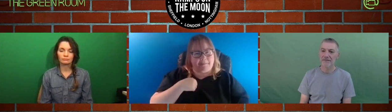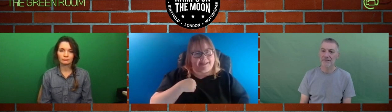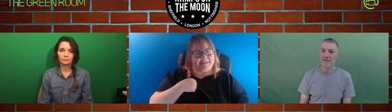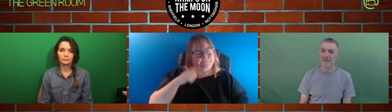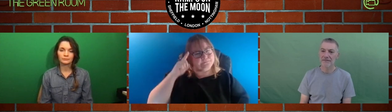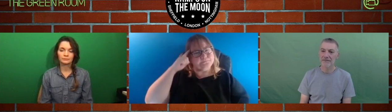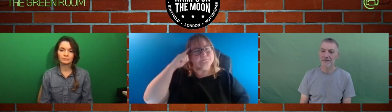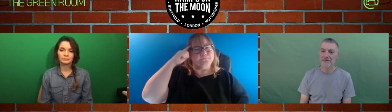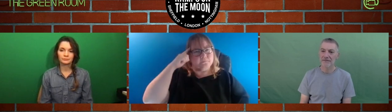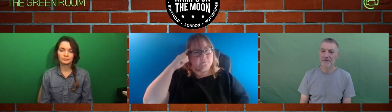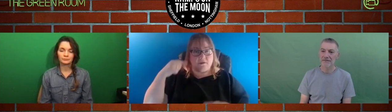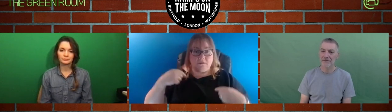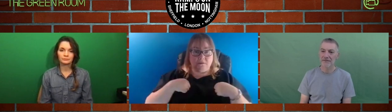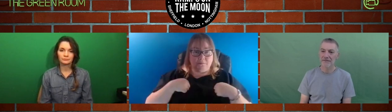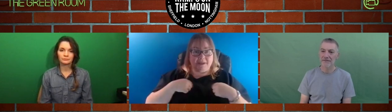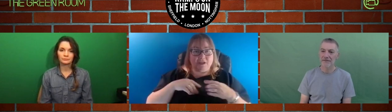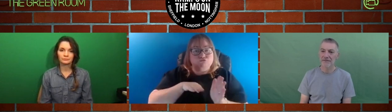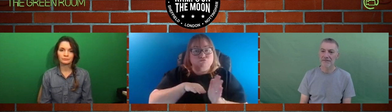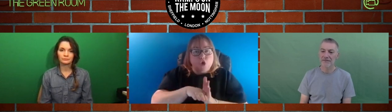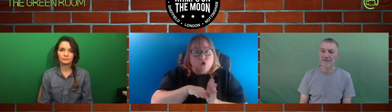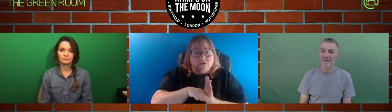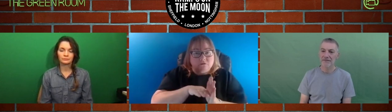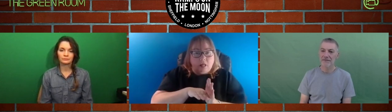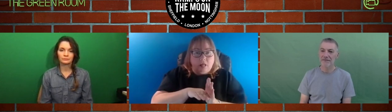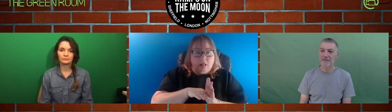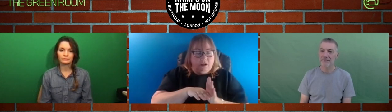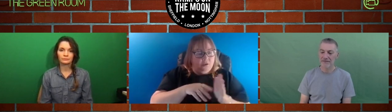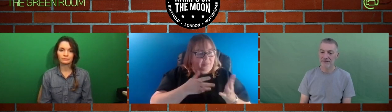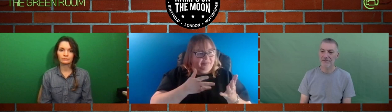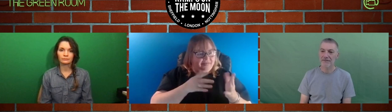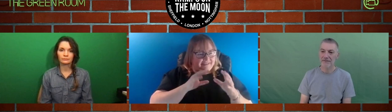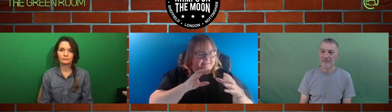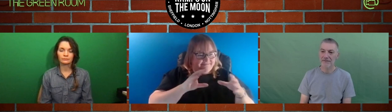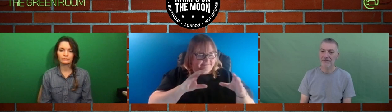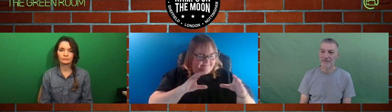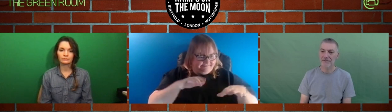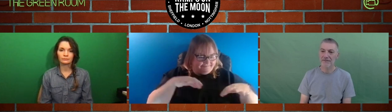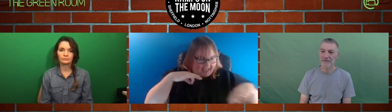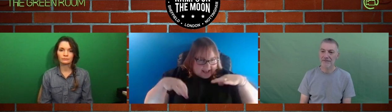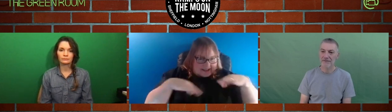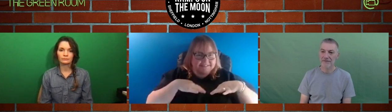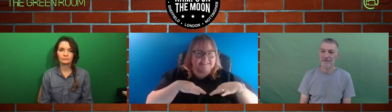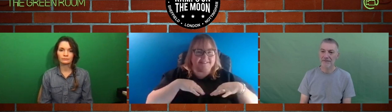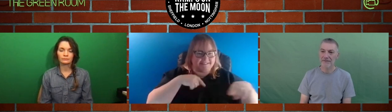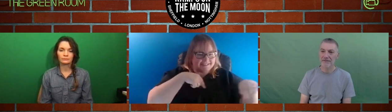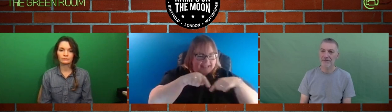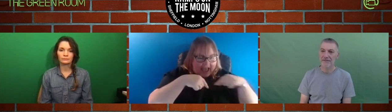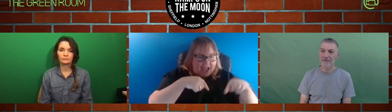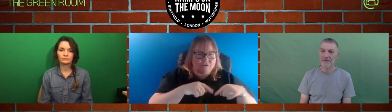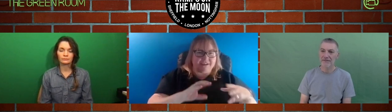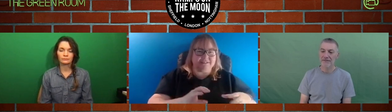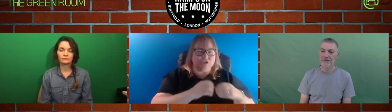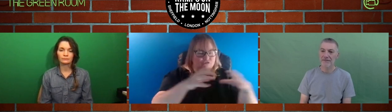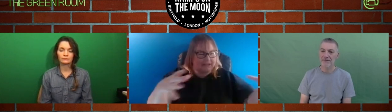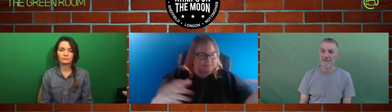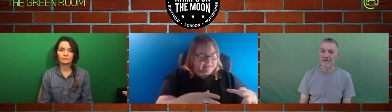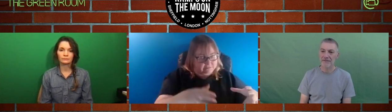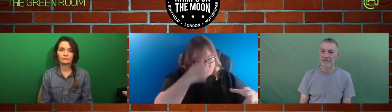me who had been in rehearsals with you and had worked with the directors in the creative team and knew what the show should look like for your characters and